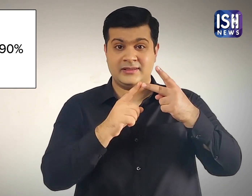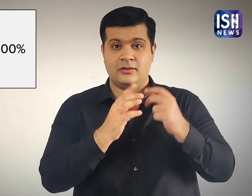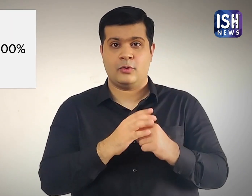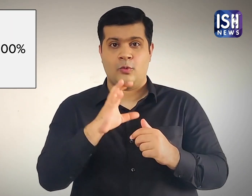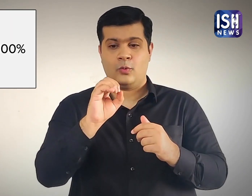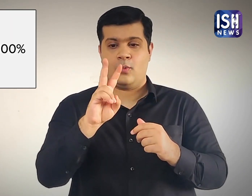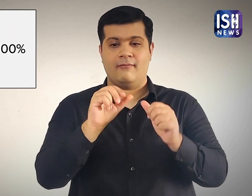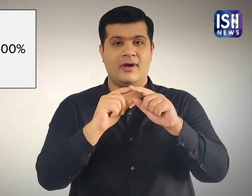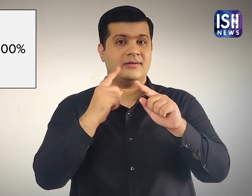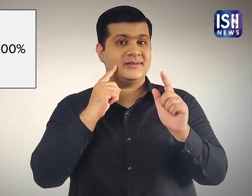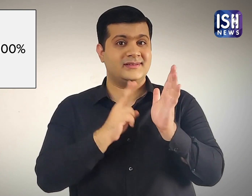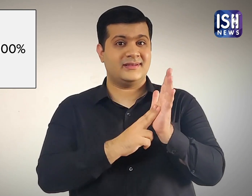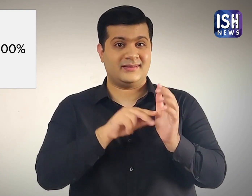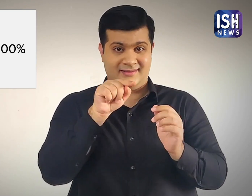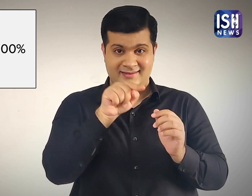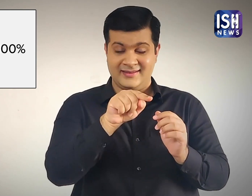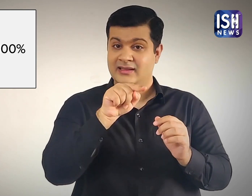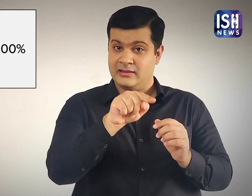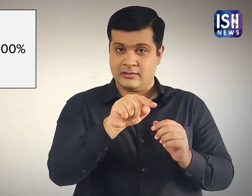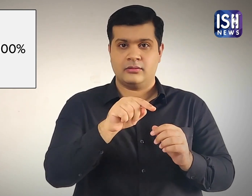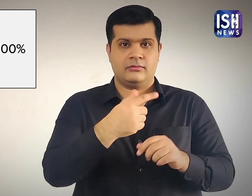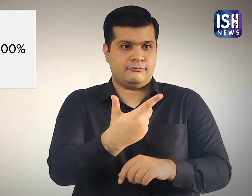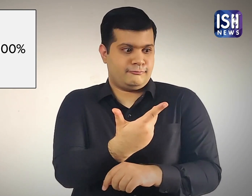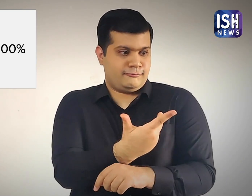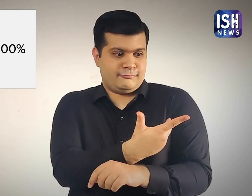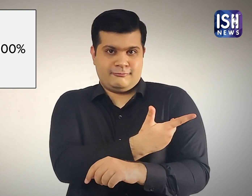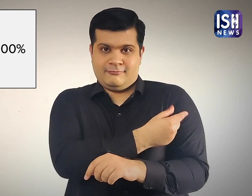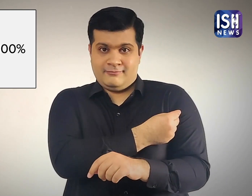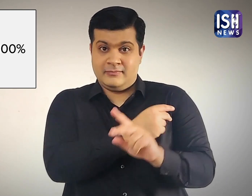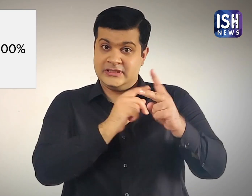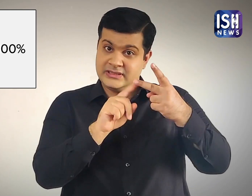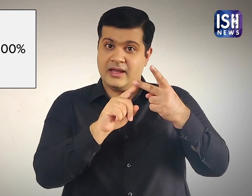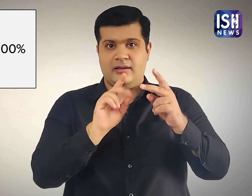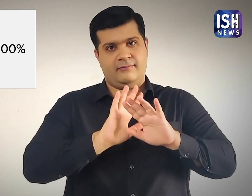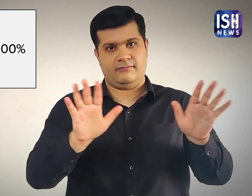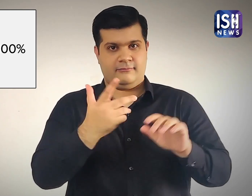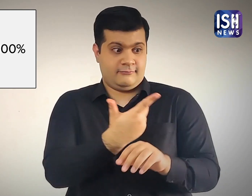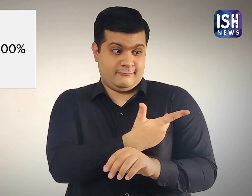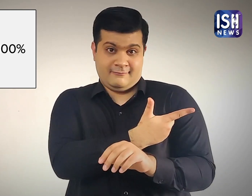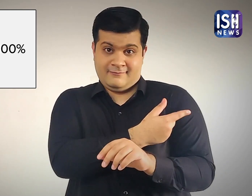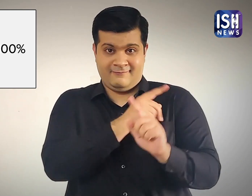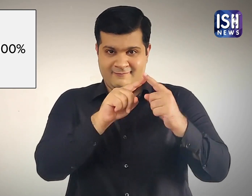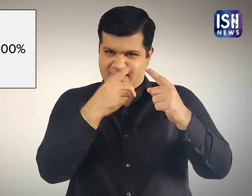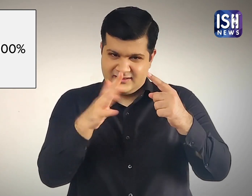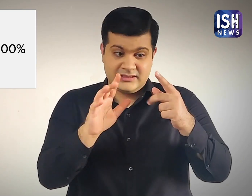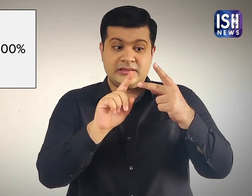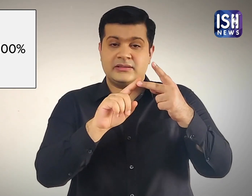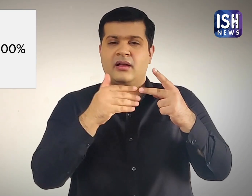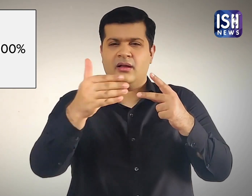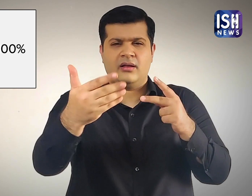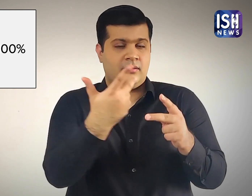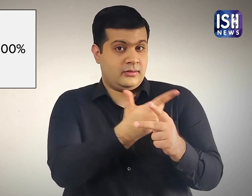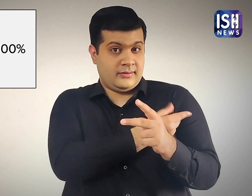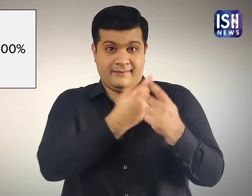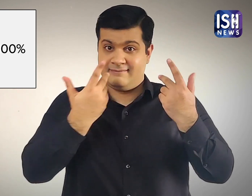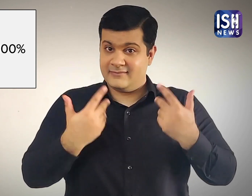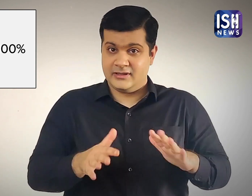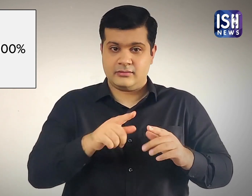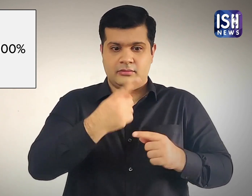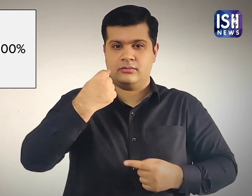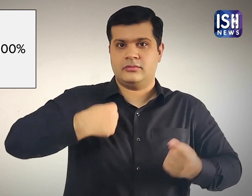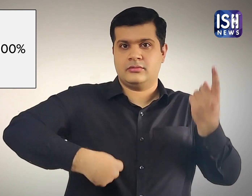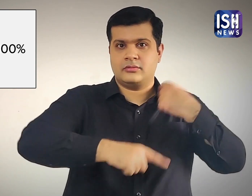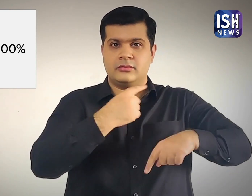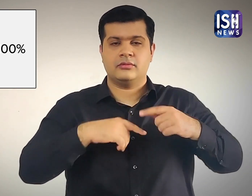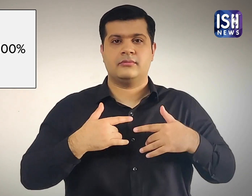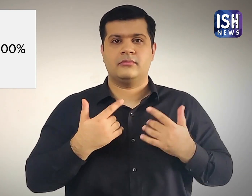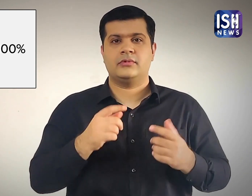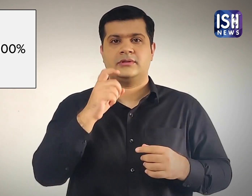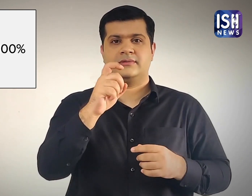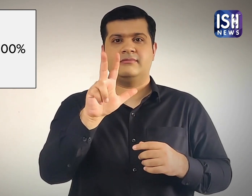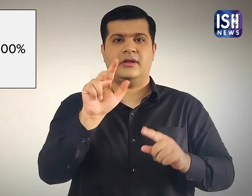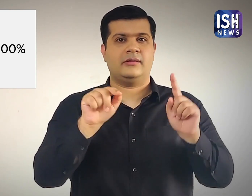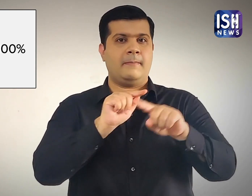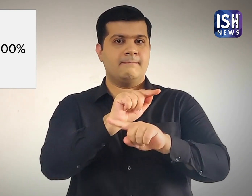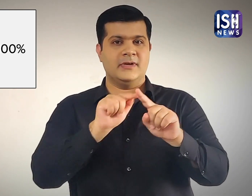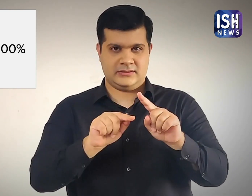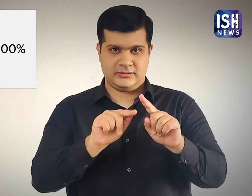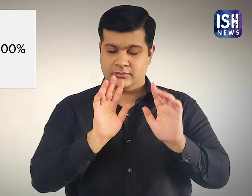Covaxin has shown a 78 percent efficacy.